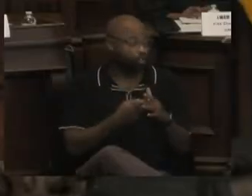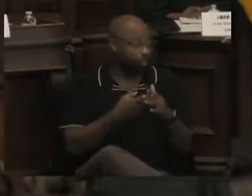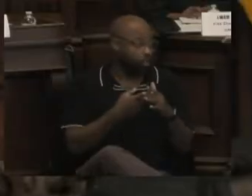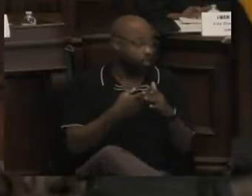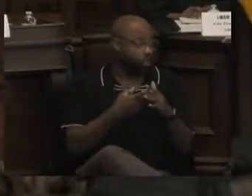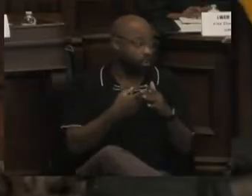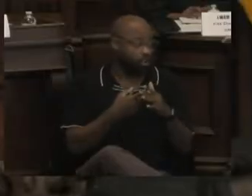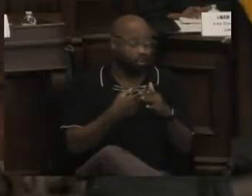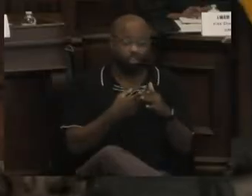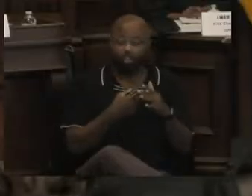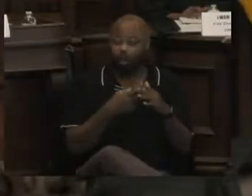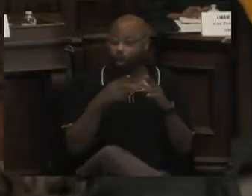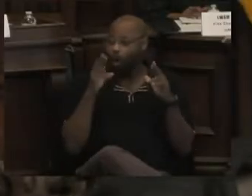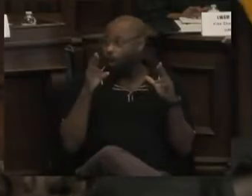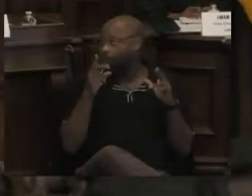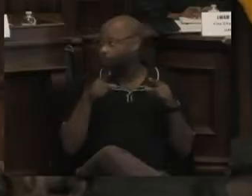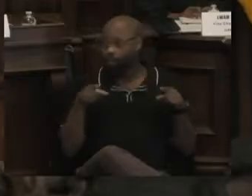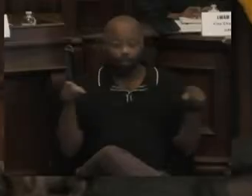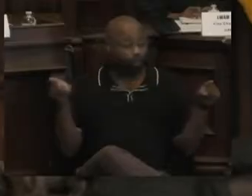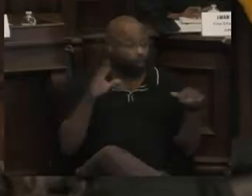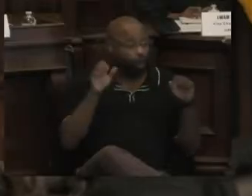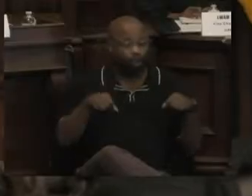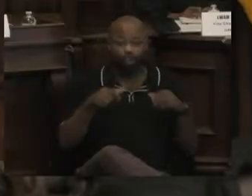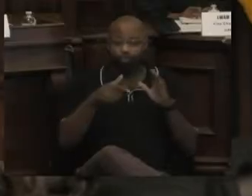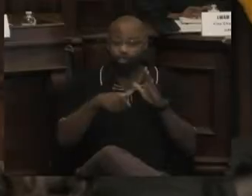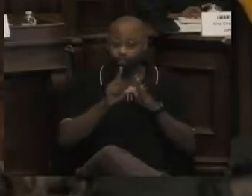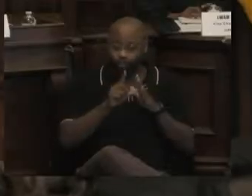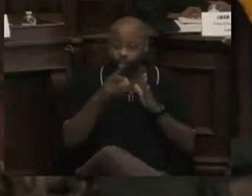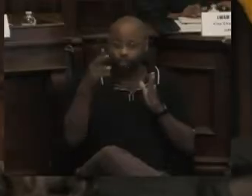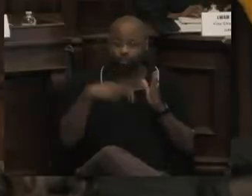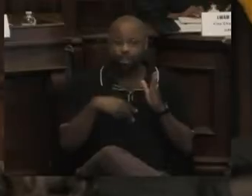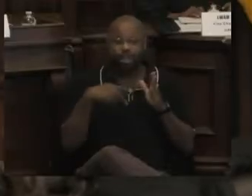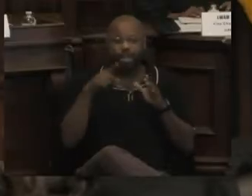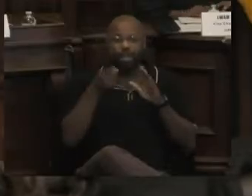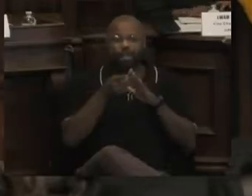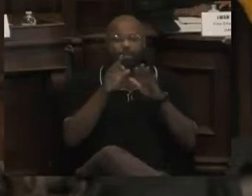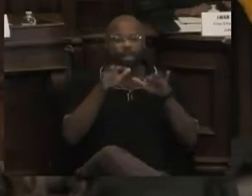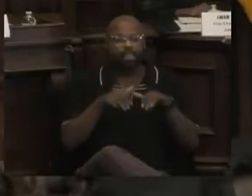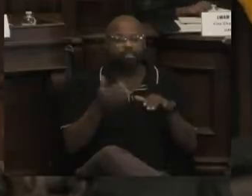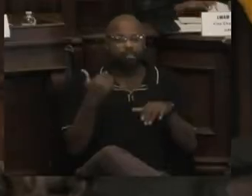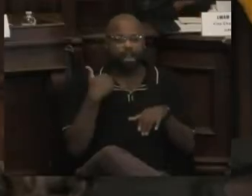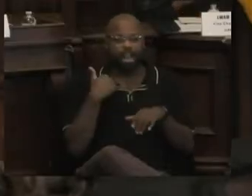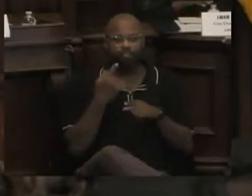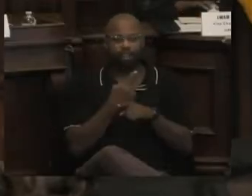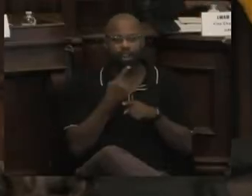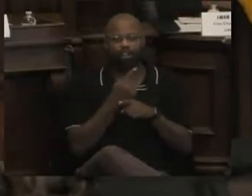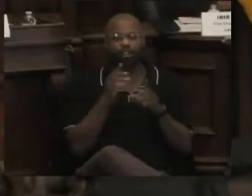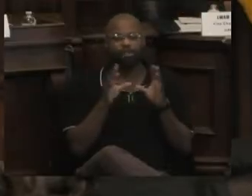amount of time. So I'm going to start by indicating that